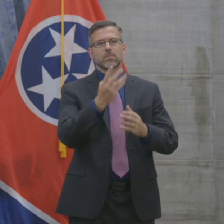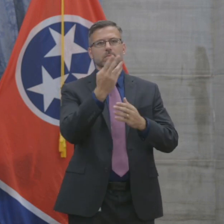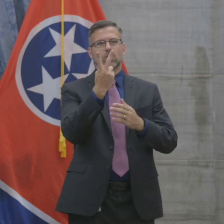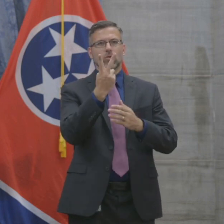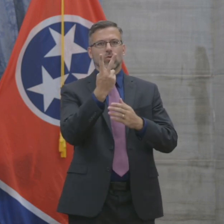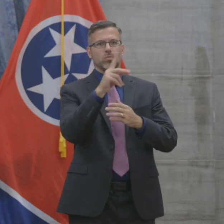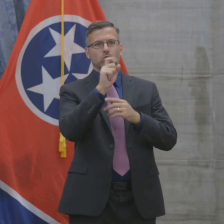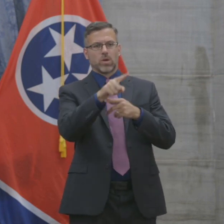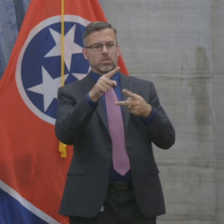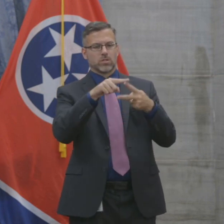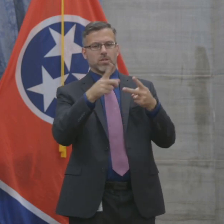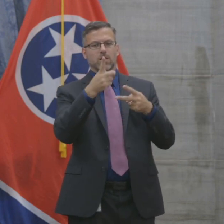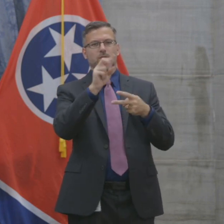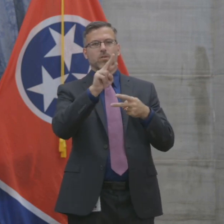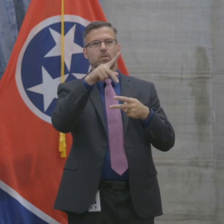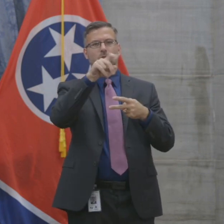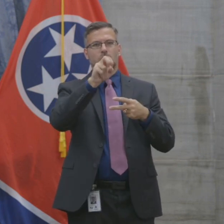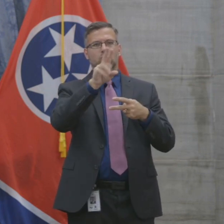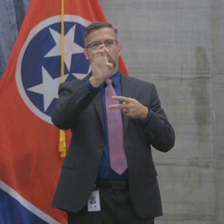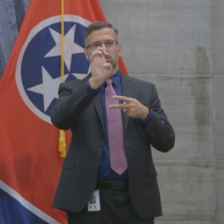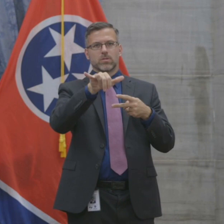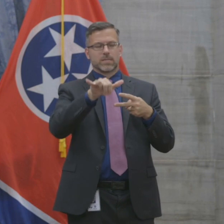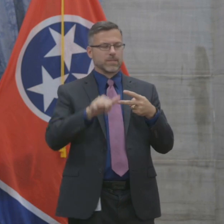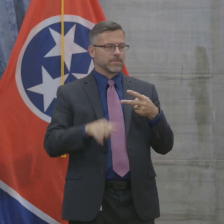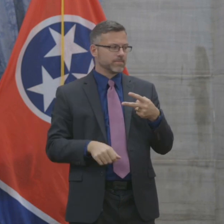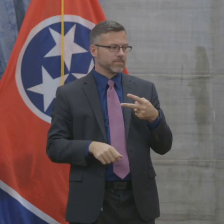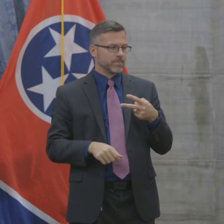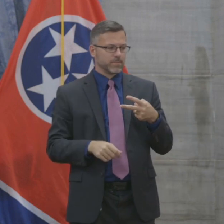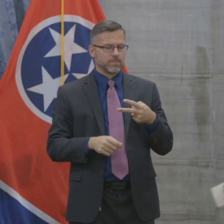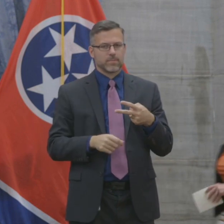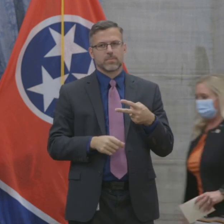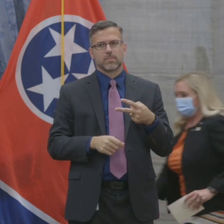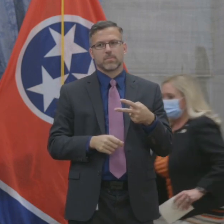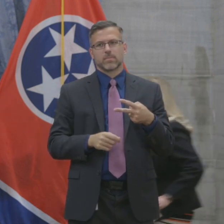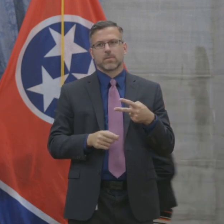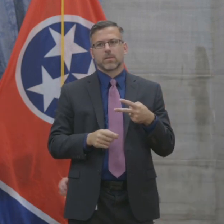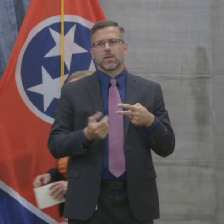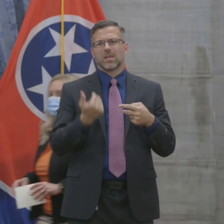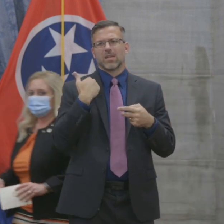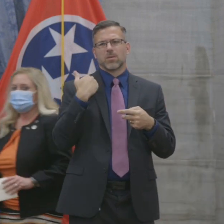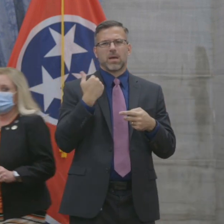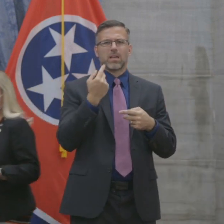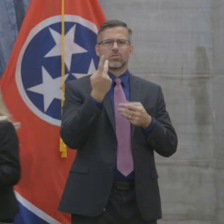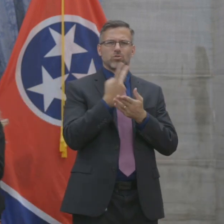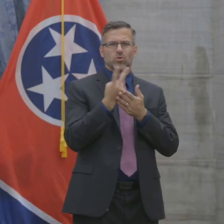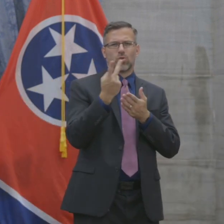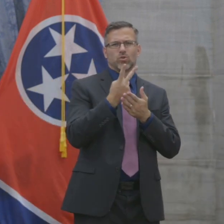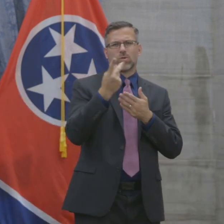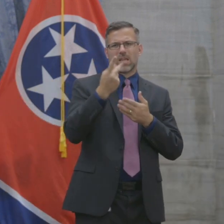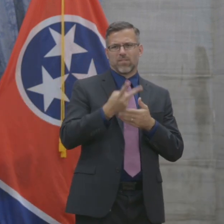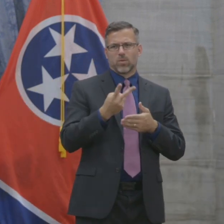can't comment on what individual teach railroads using. But we certainly hope they are using those free materials we are providing. REPORTER: Thank you.